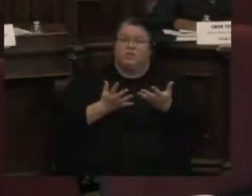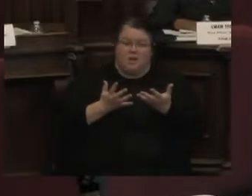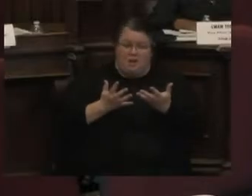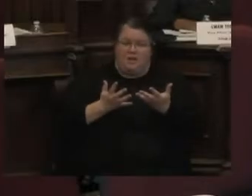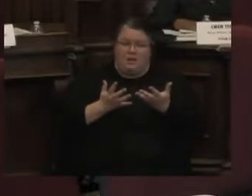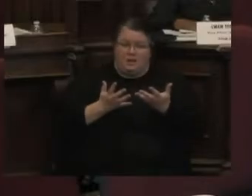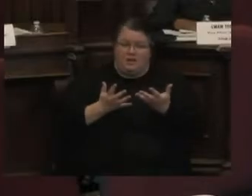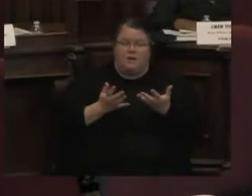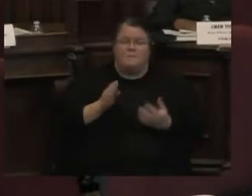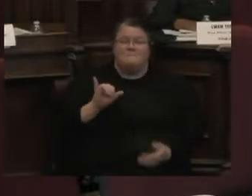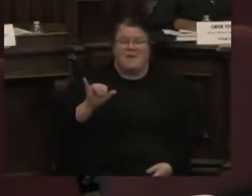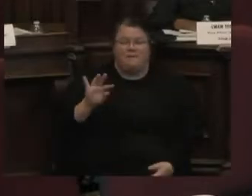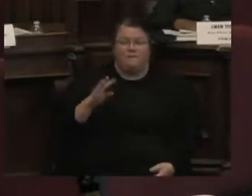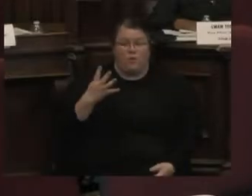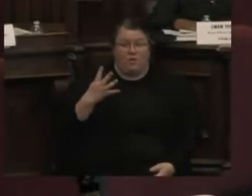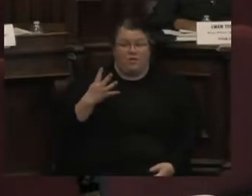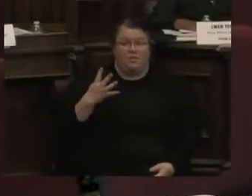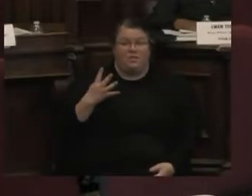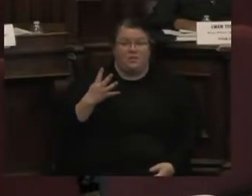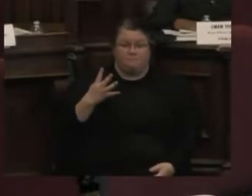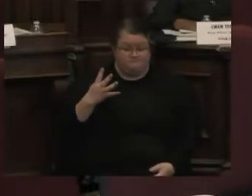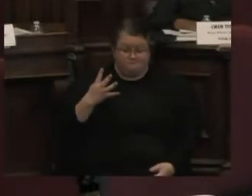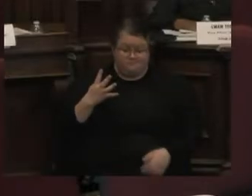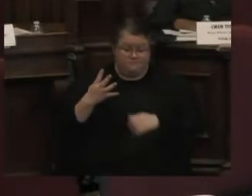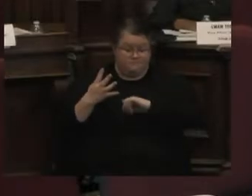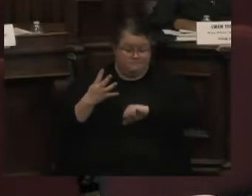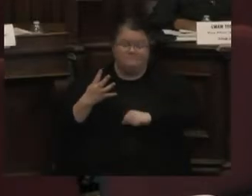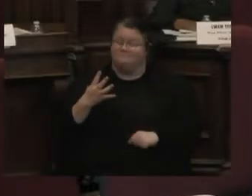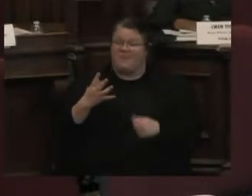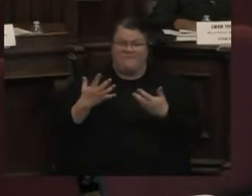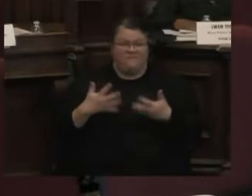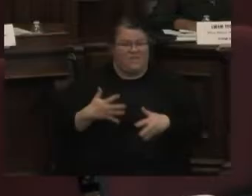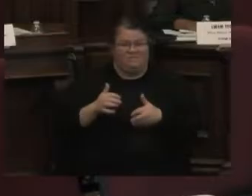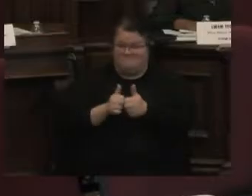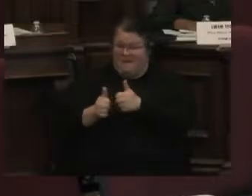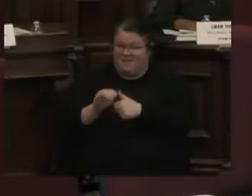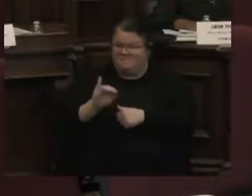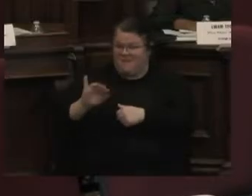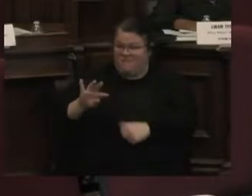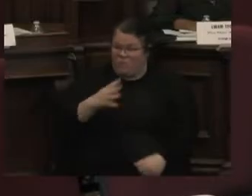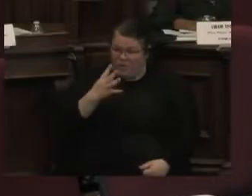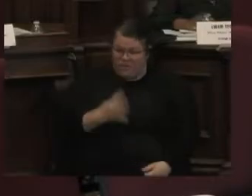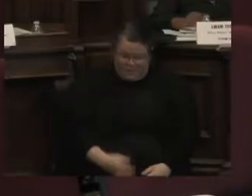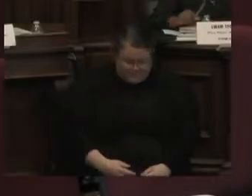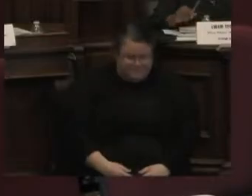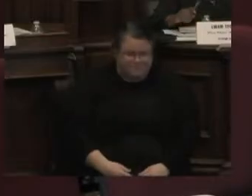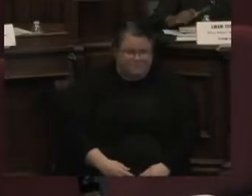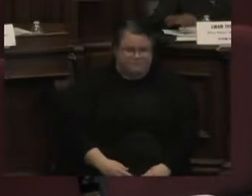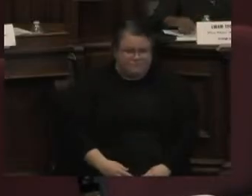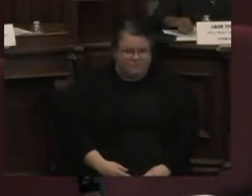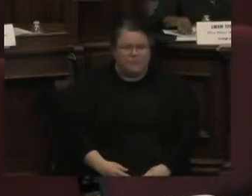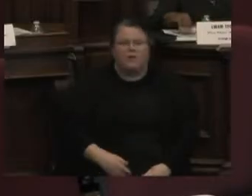return date for the motion that it would be heard by the court